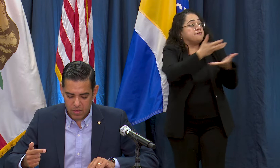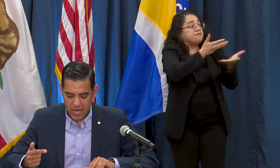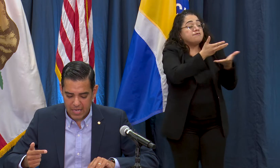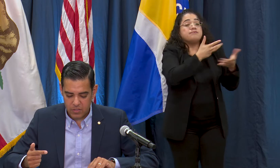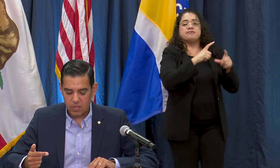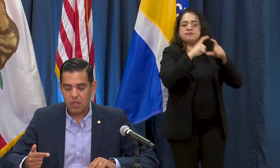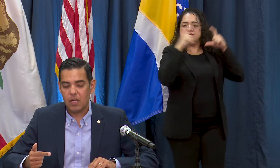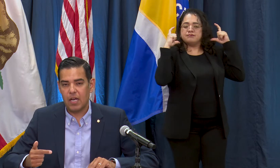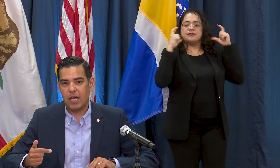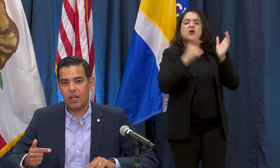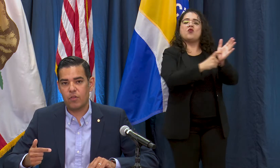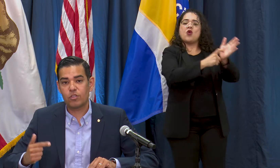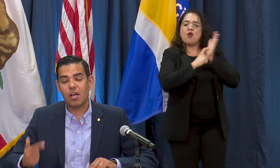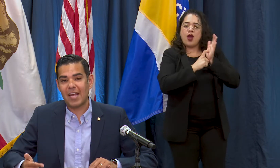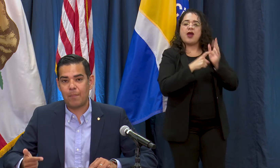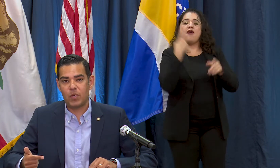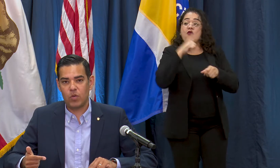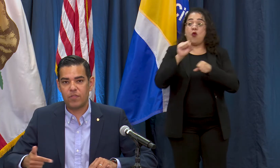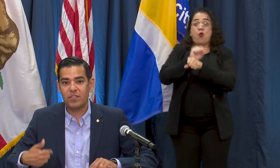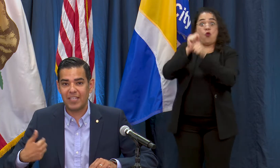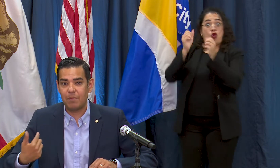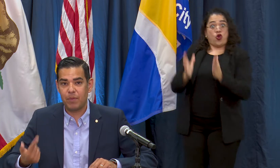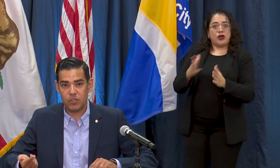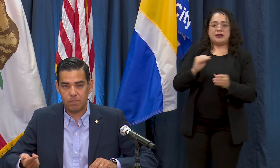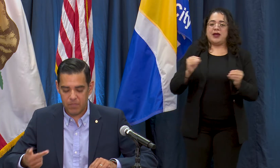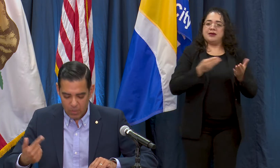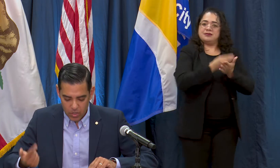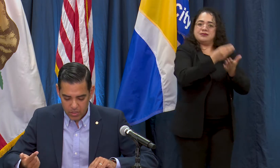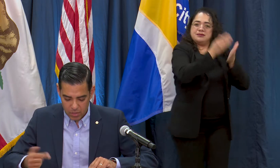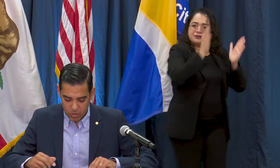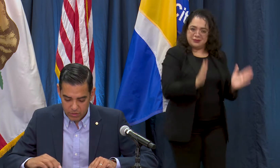that there's a lot happening with the state budget and I want to